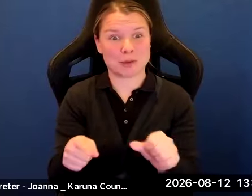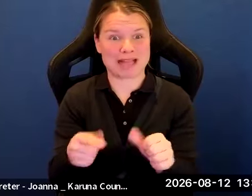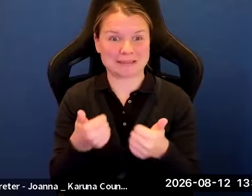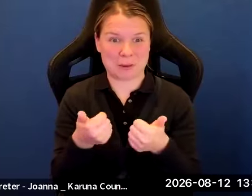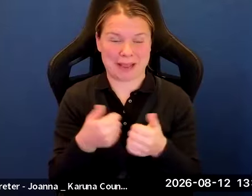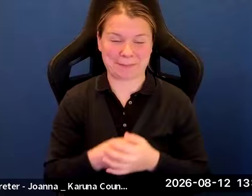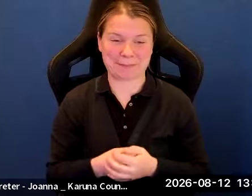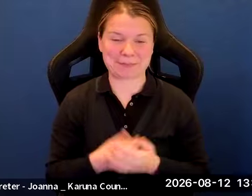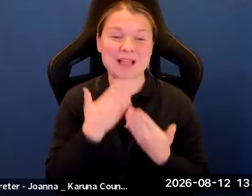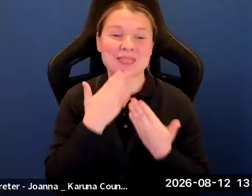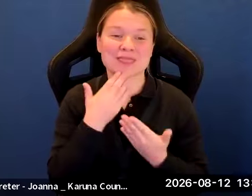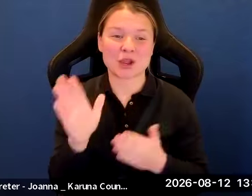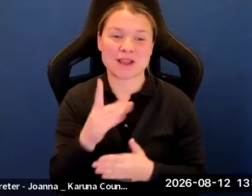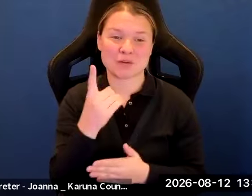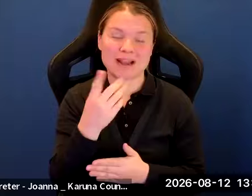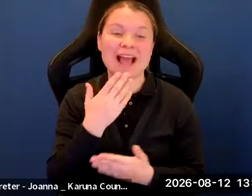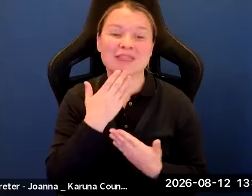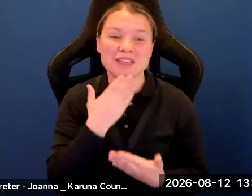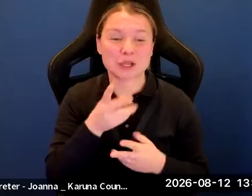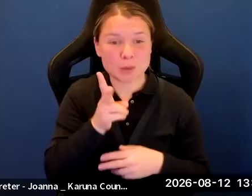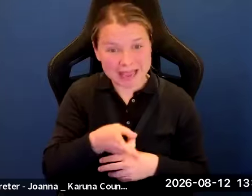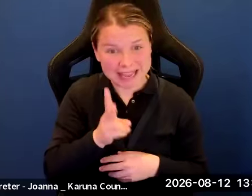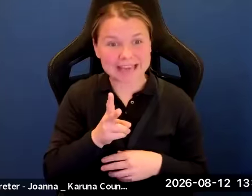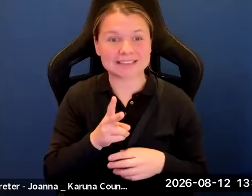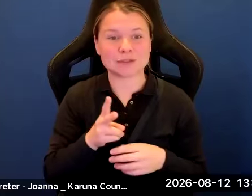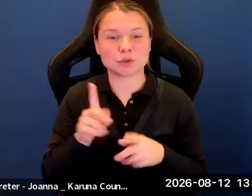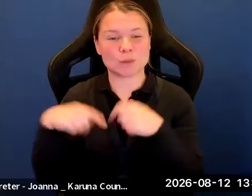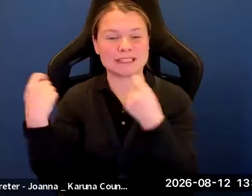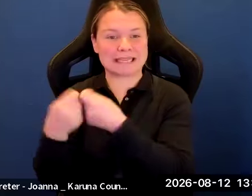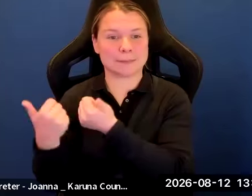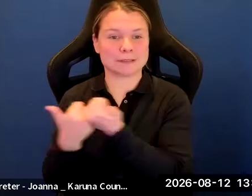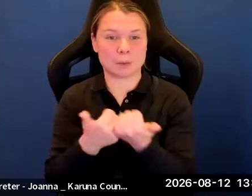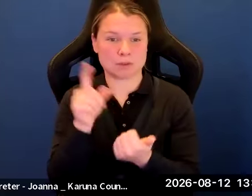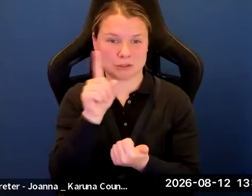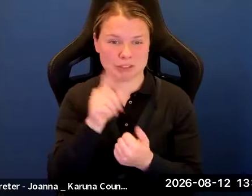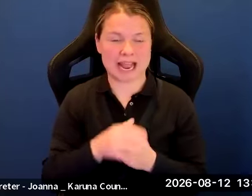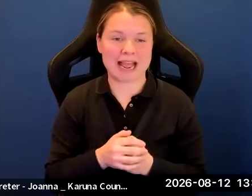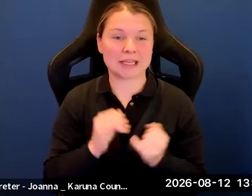time. Again, please reach out if you have anymore questions and we'll do our best to answer them. Thank you,